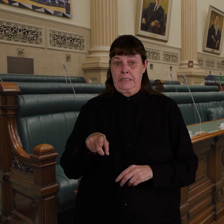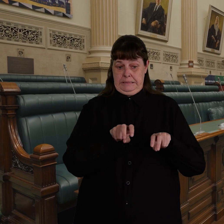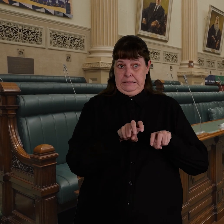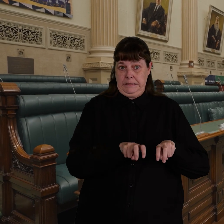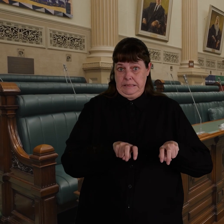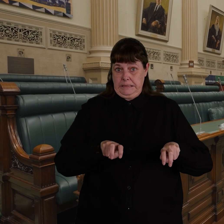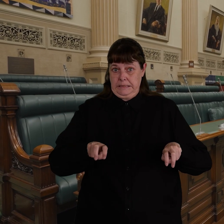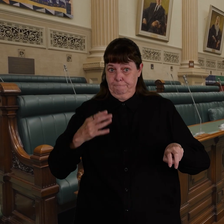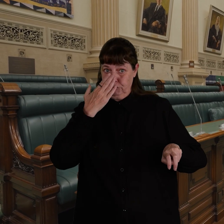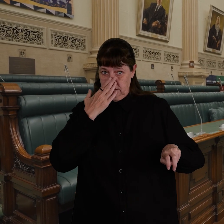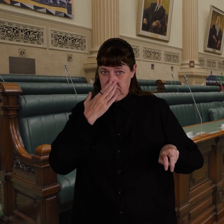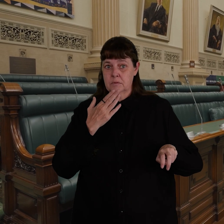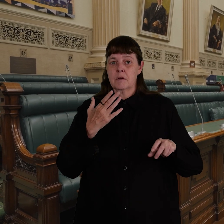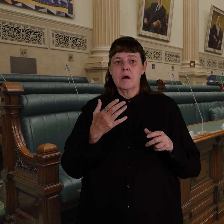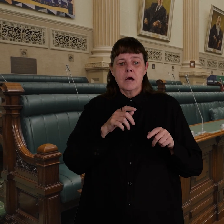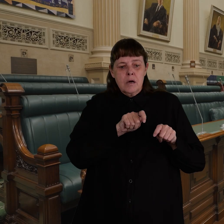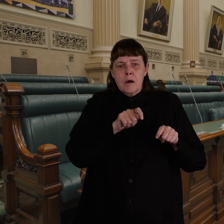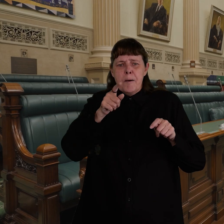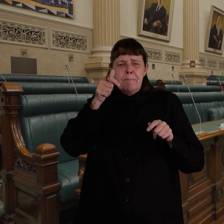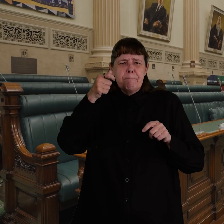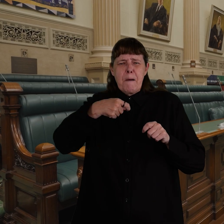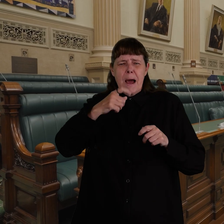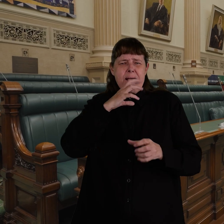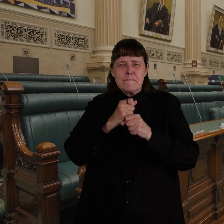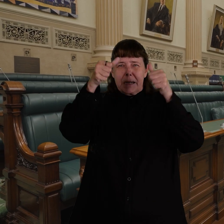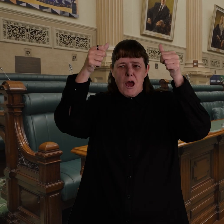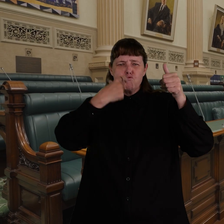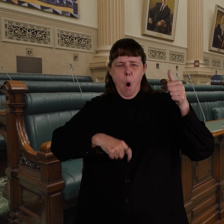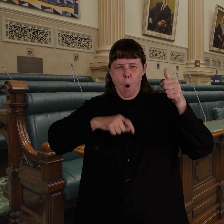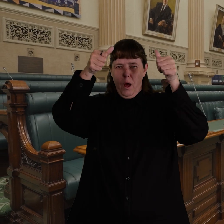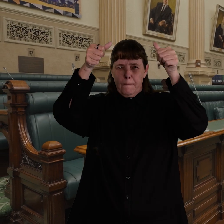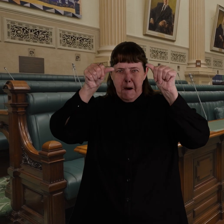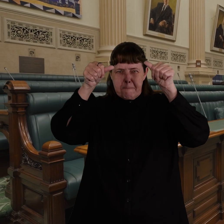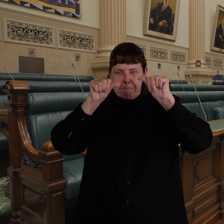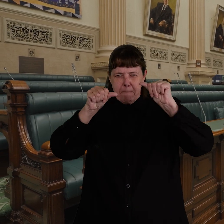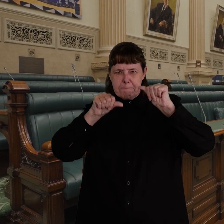we have the Premier's seat, and then next to the Premier, we have our deputy Premier,